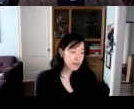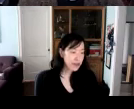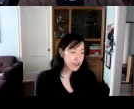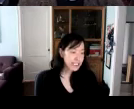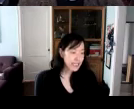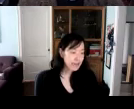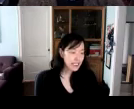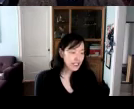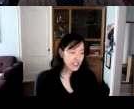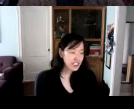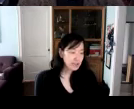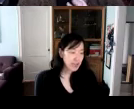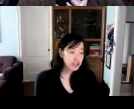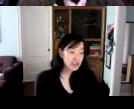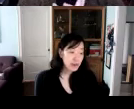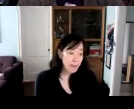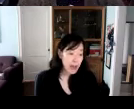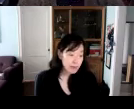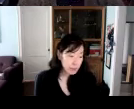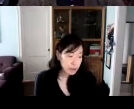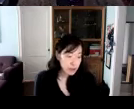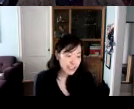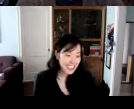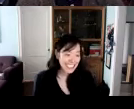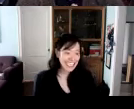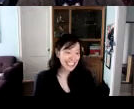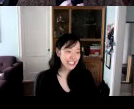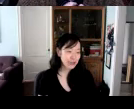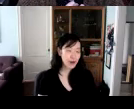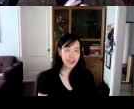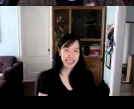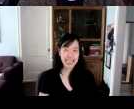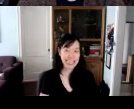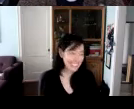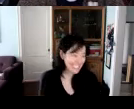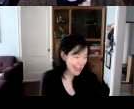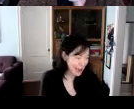there is an image of Gene Belcher from Bob’s Burgers excitedly throwing his hands up.